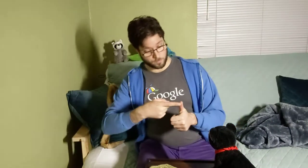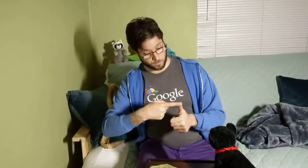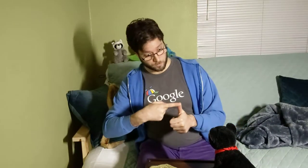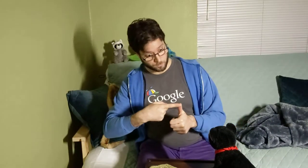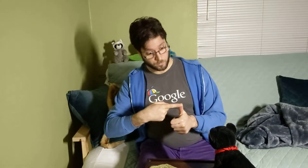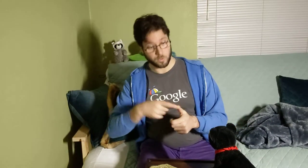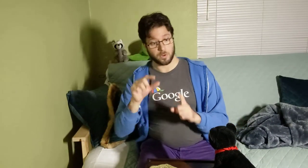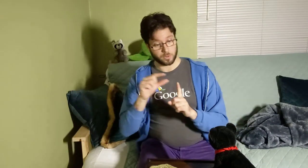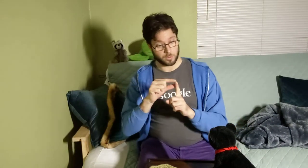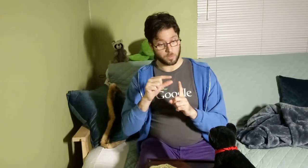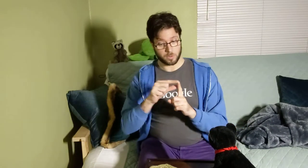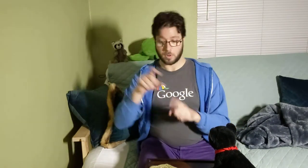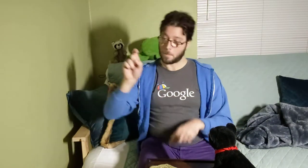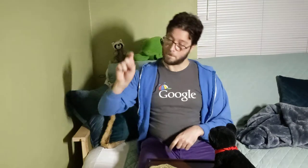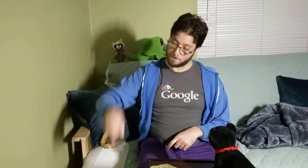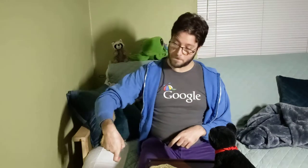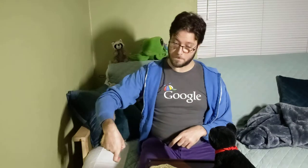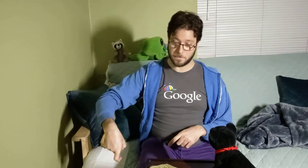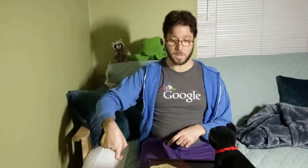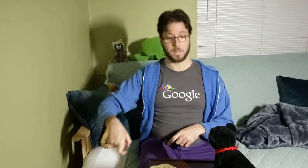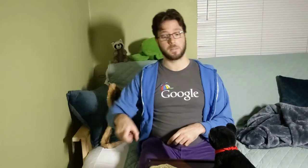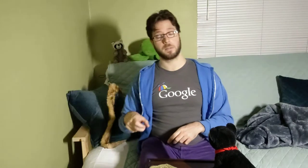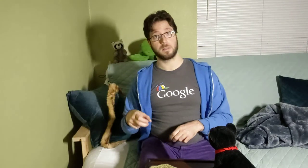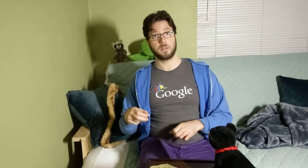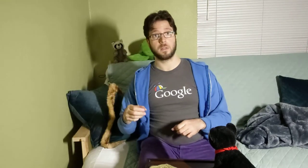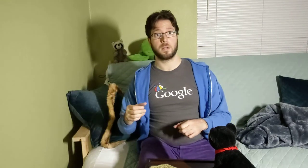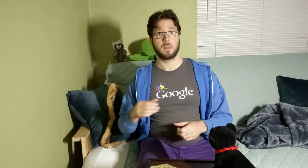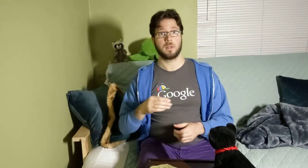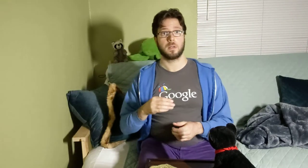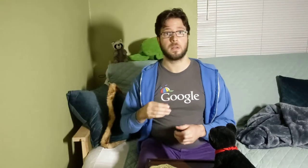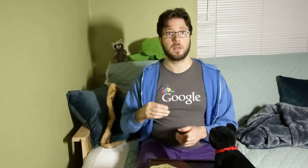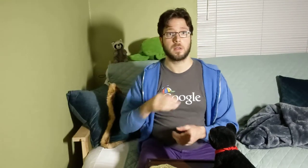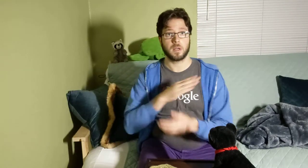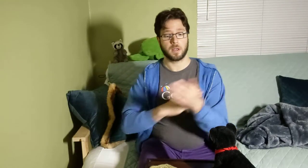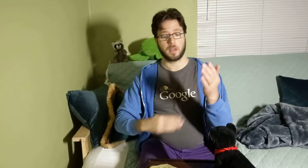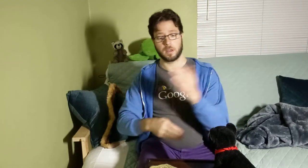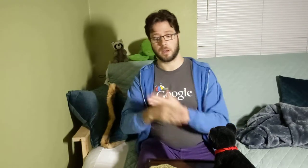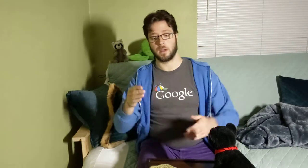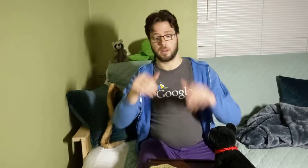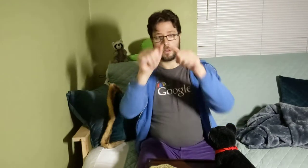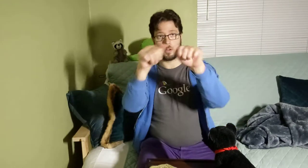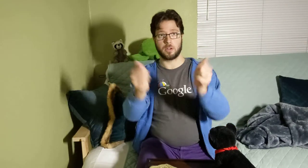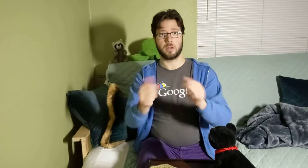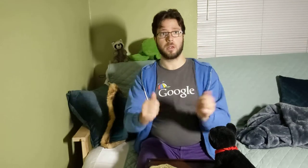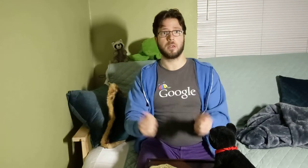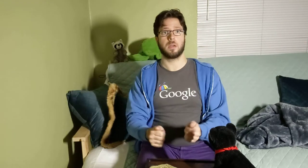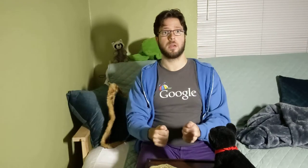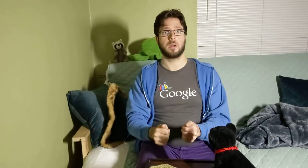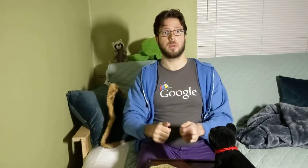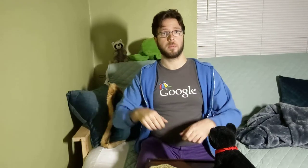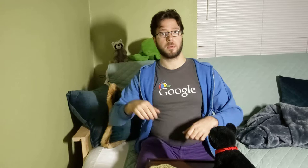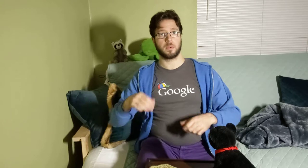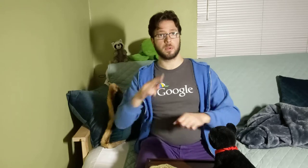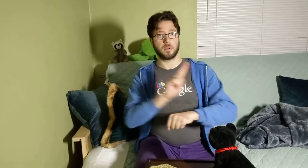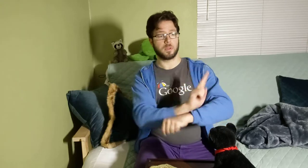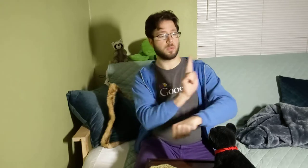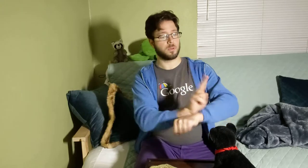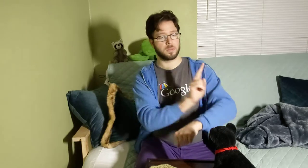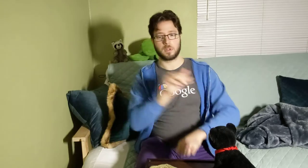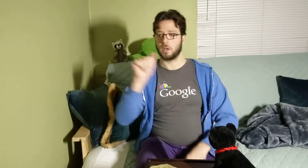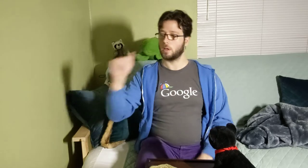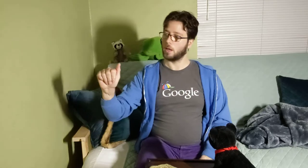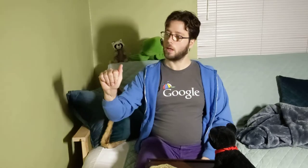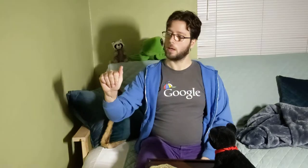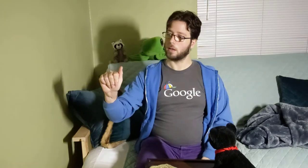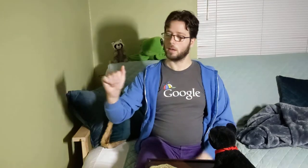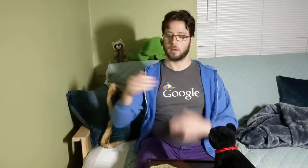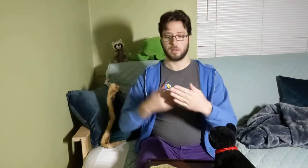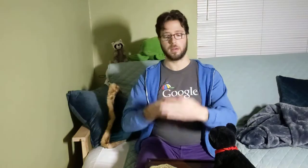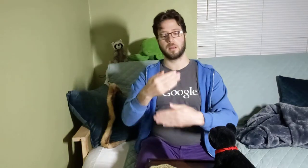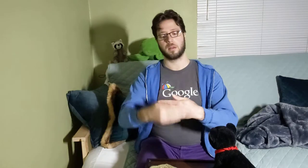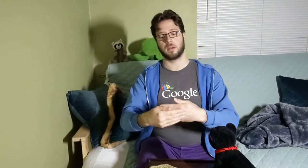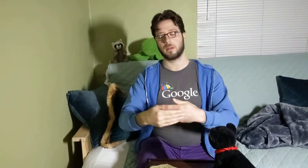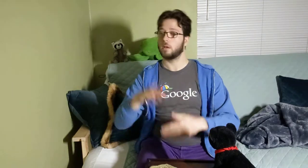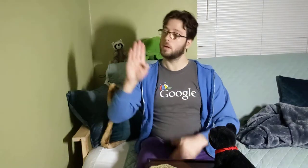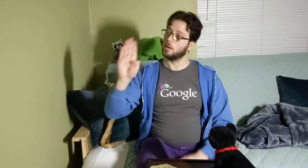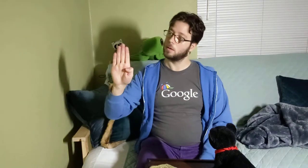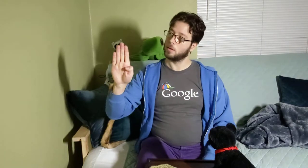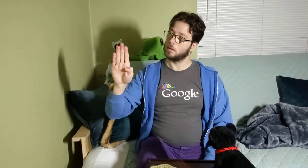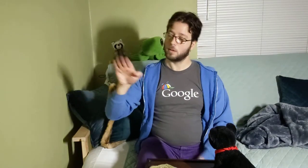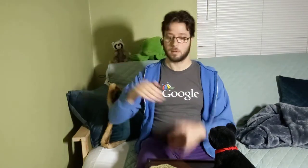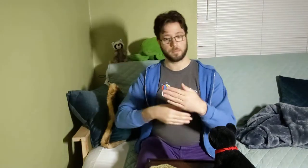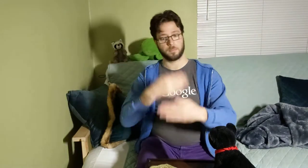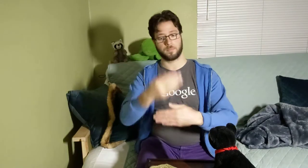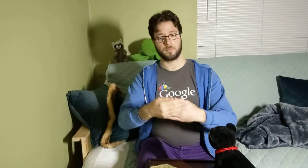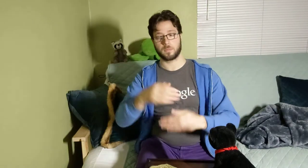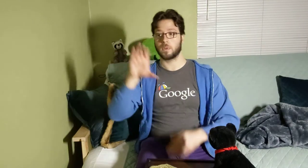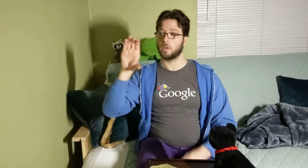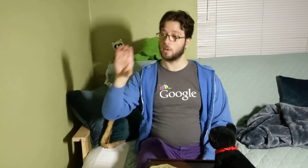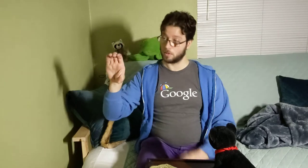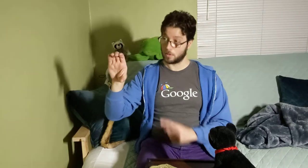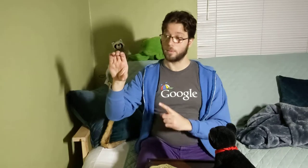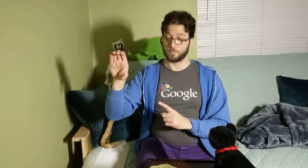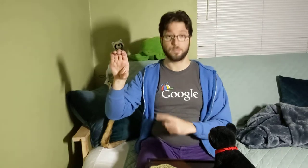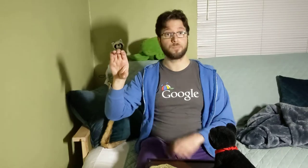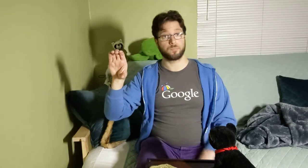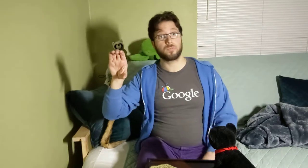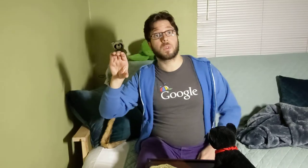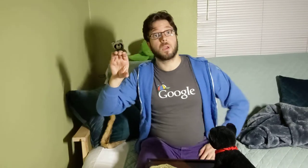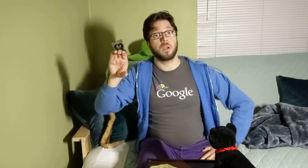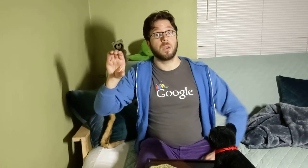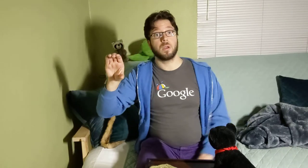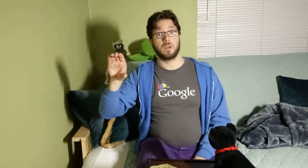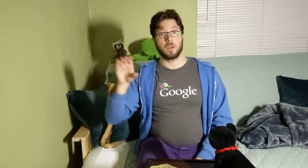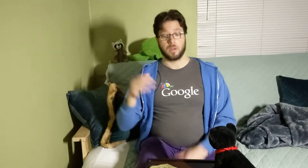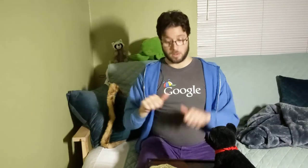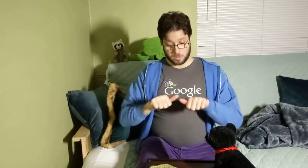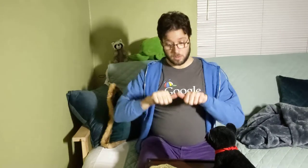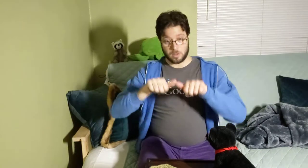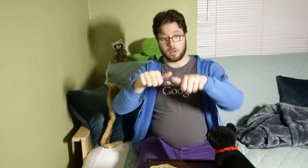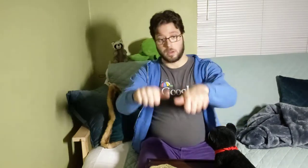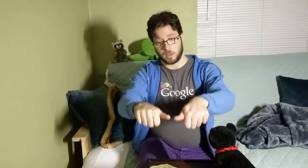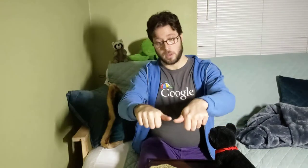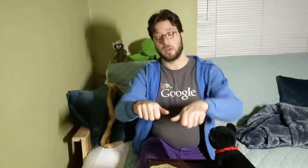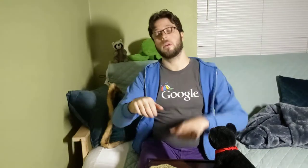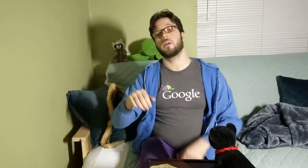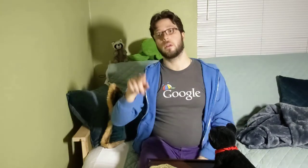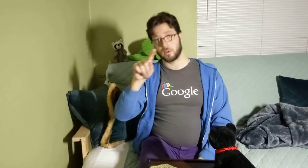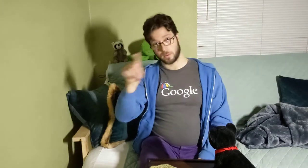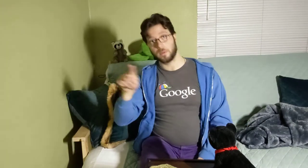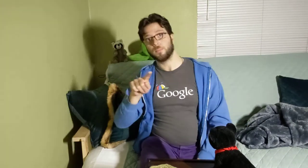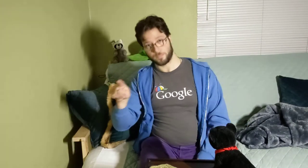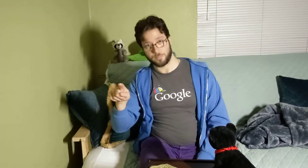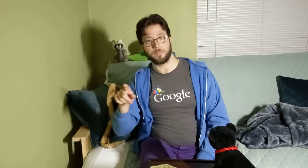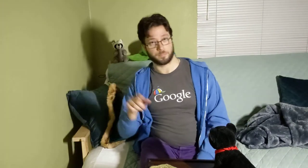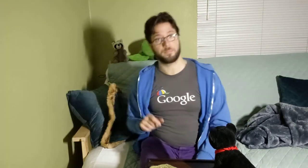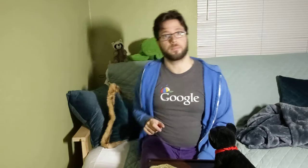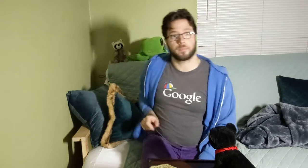FIRST WORD MUST HAND SHAPE USE A NEXT B NEXT C CONTINUE Z